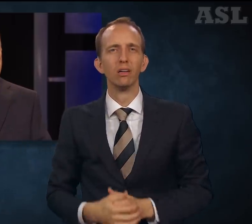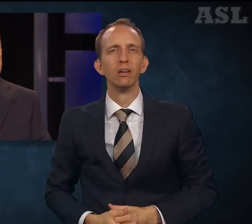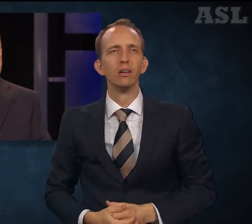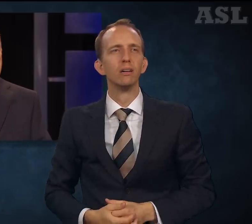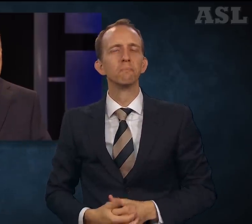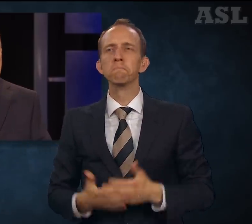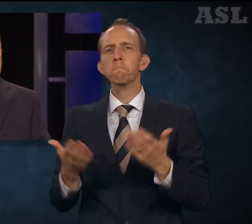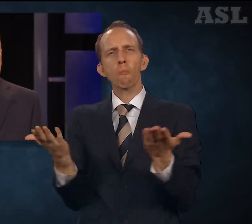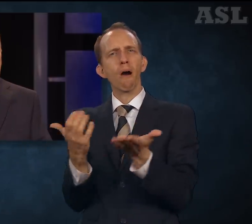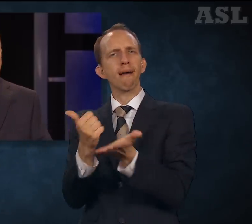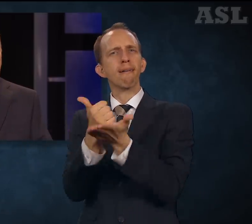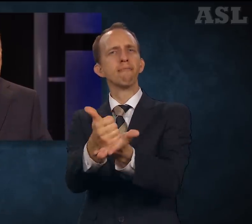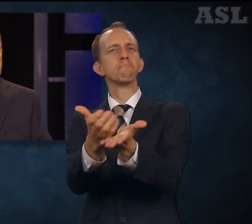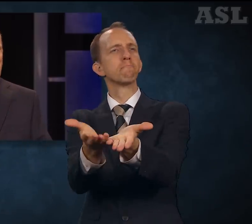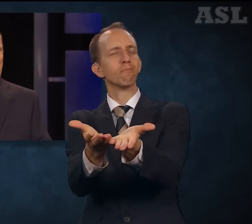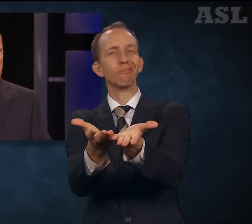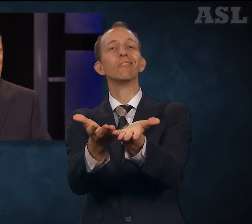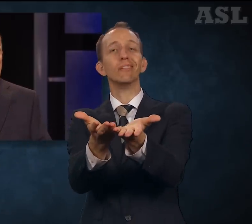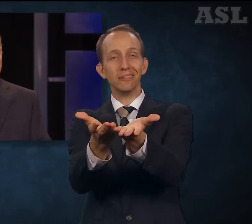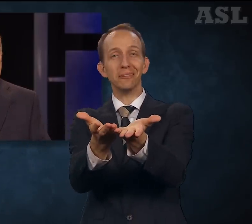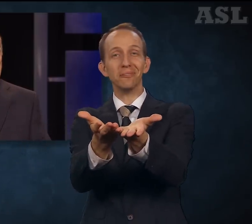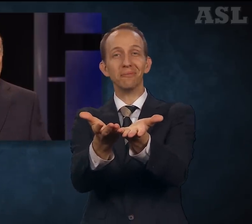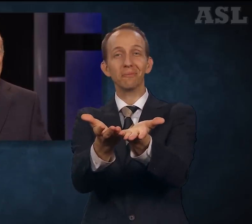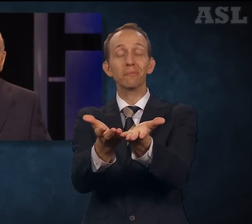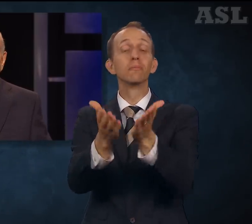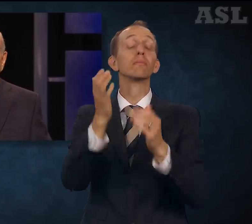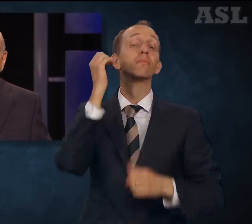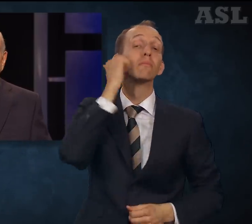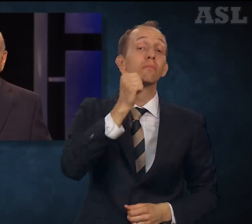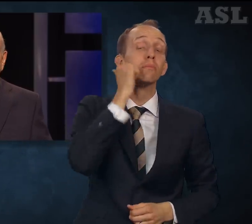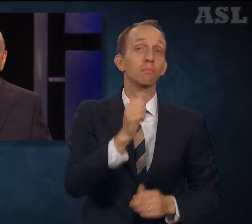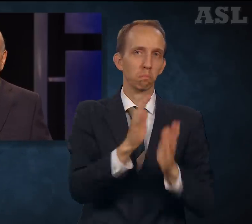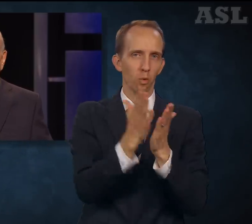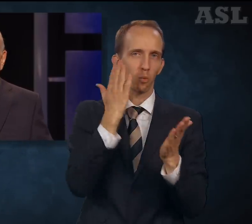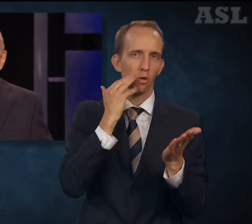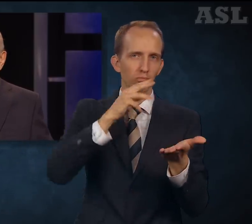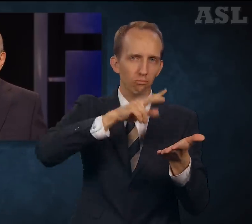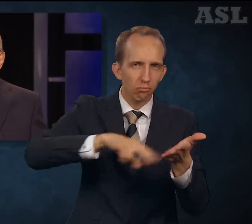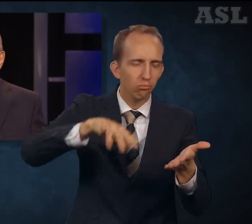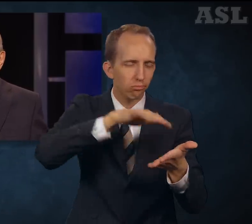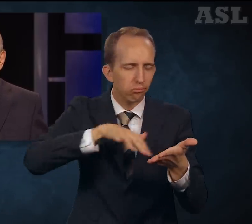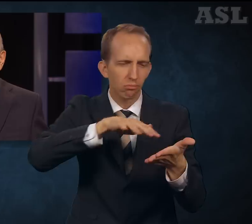WHAT WILL HELP YOU?